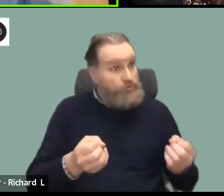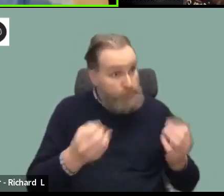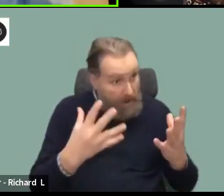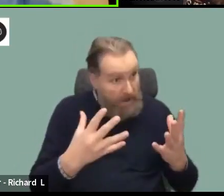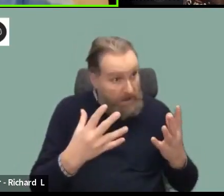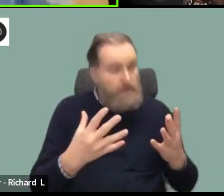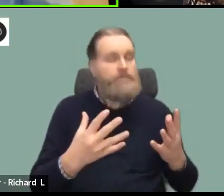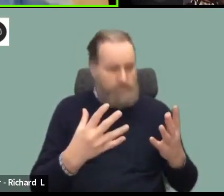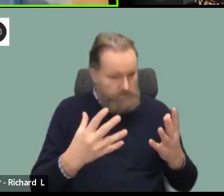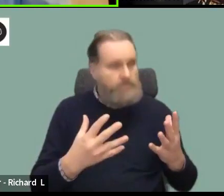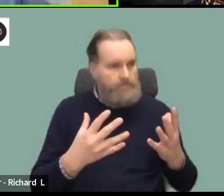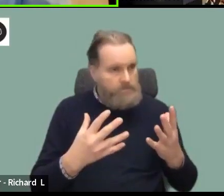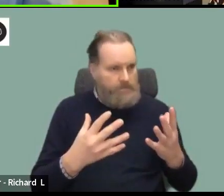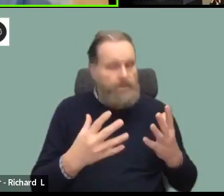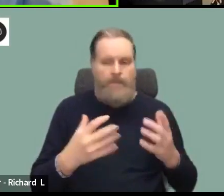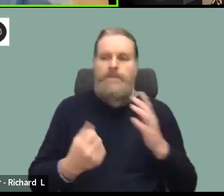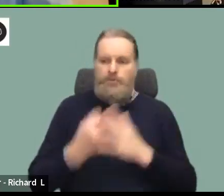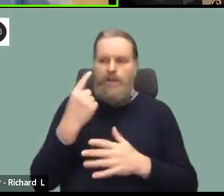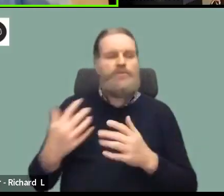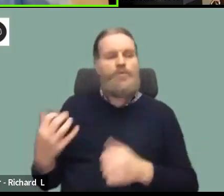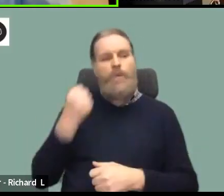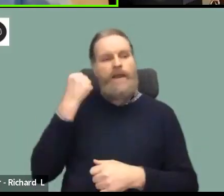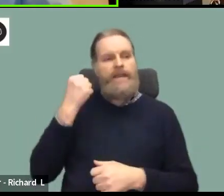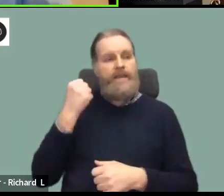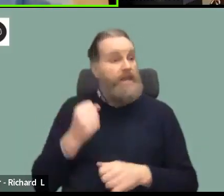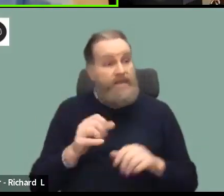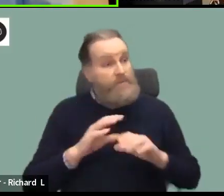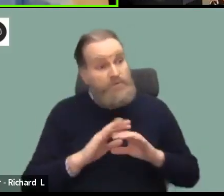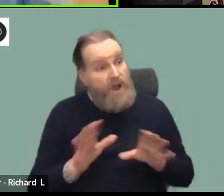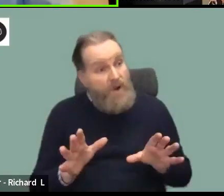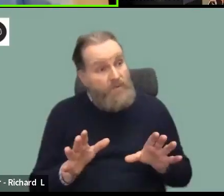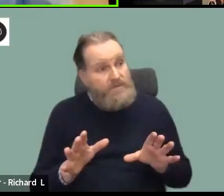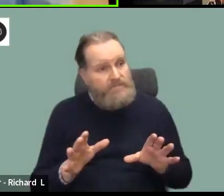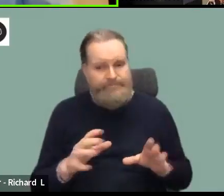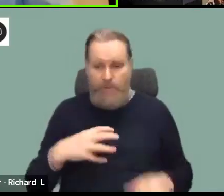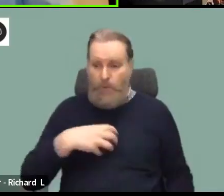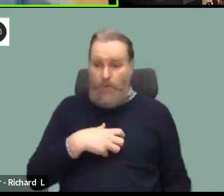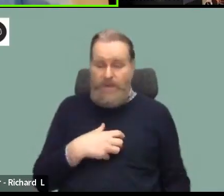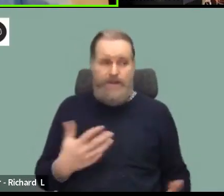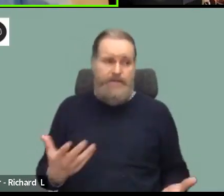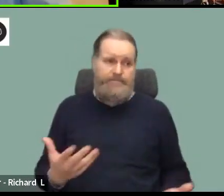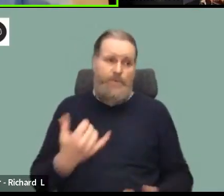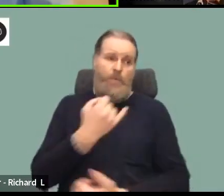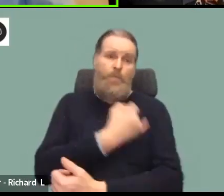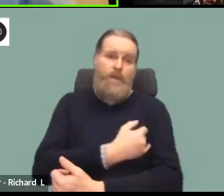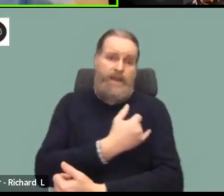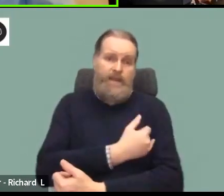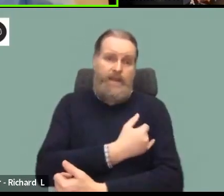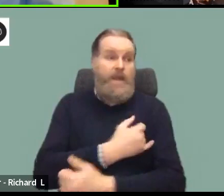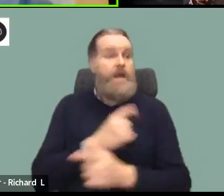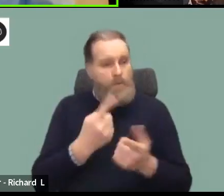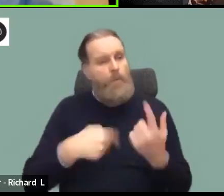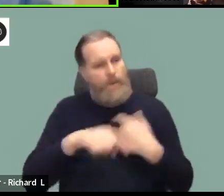out on strike. If we win. That's the way that you get a long term feature with decent pay and term feature with decent pay. And if you have an immediate short term Crisis. we have